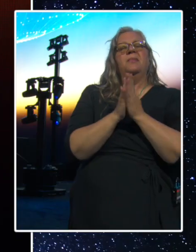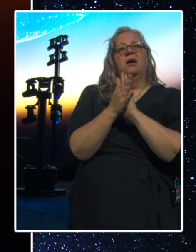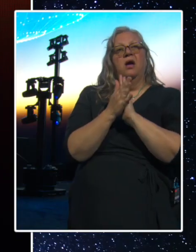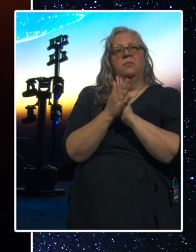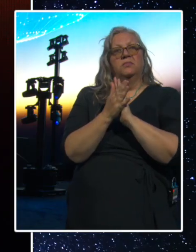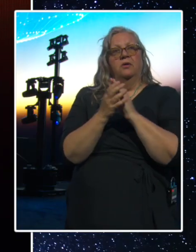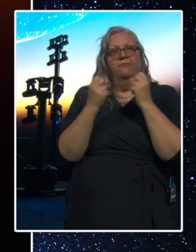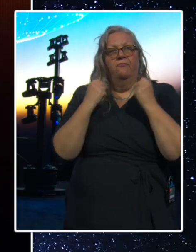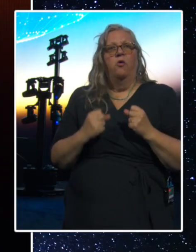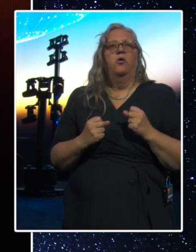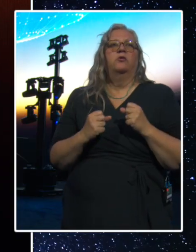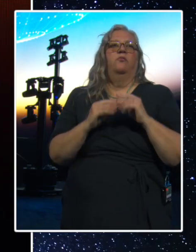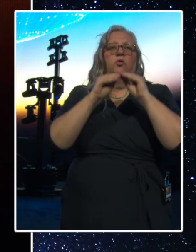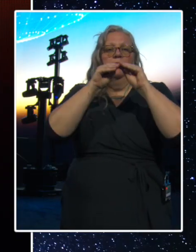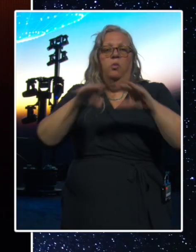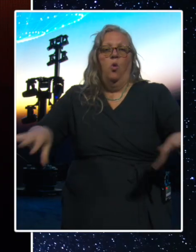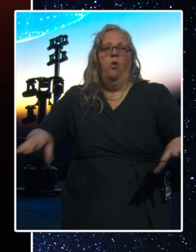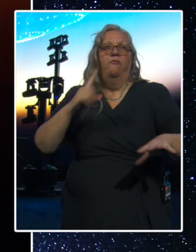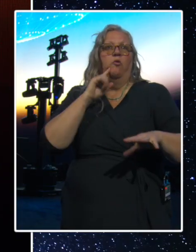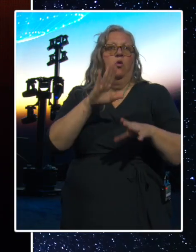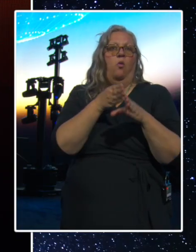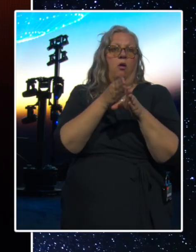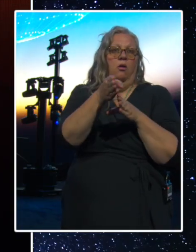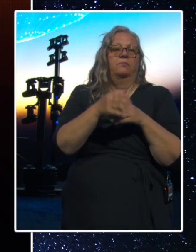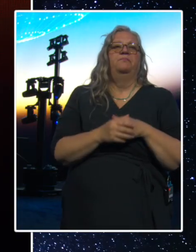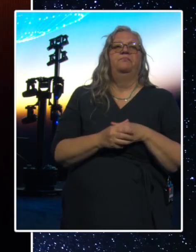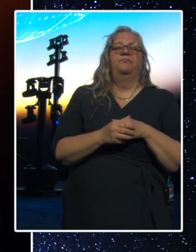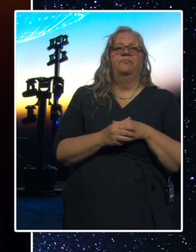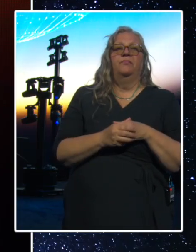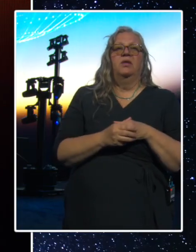it becomes a force multiplier for your organization.